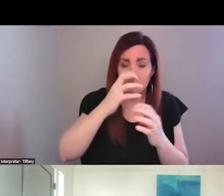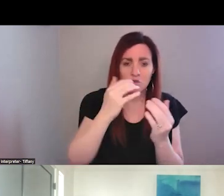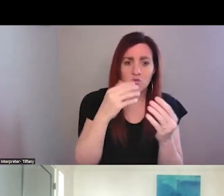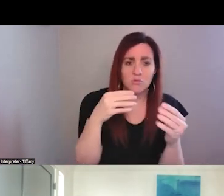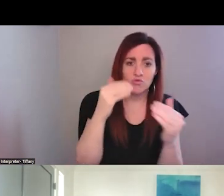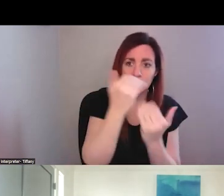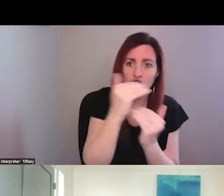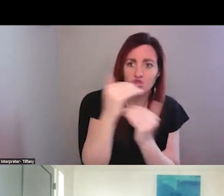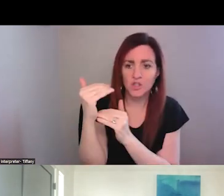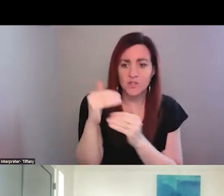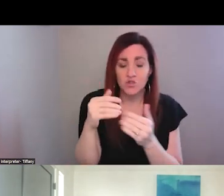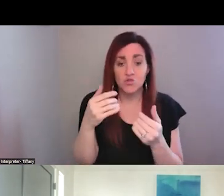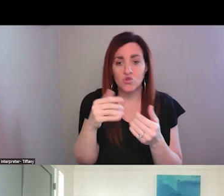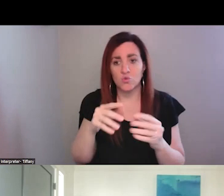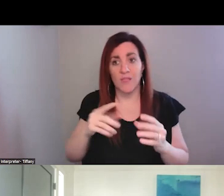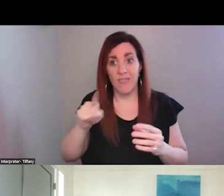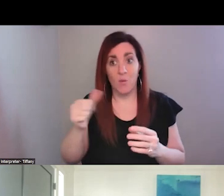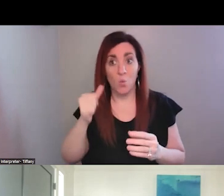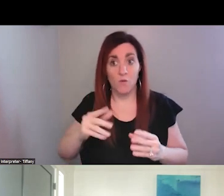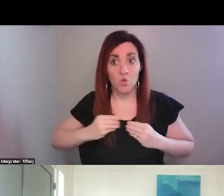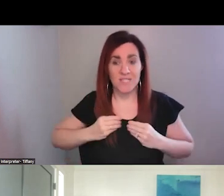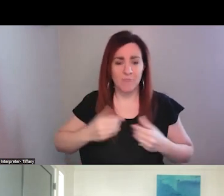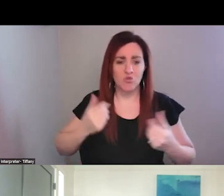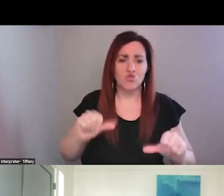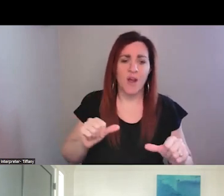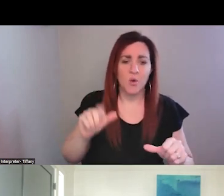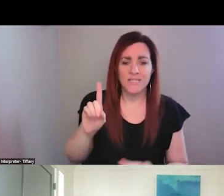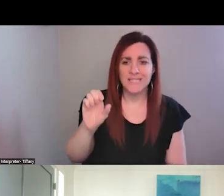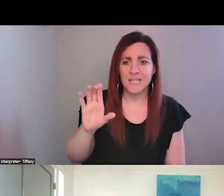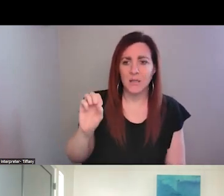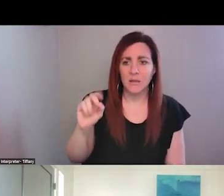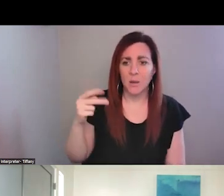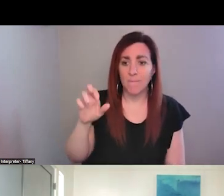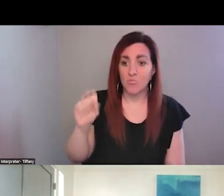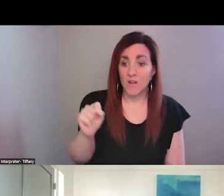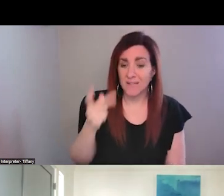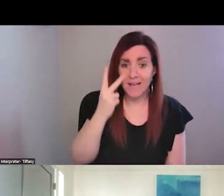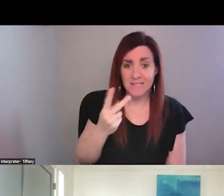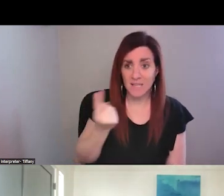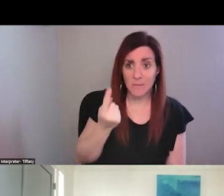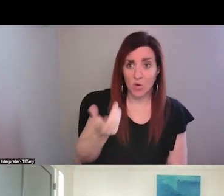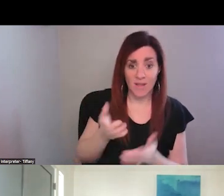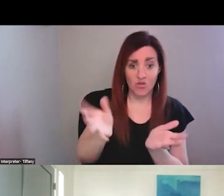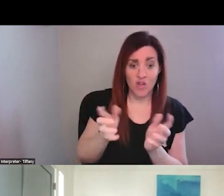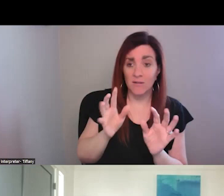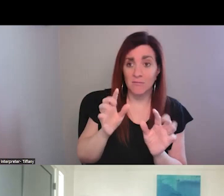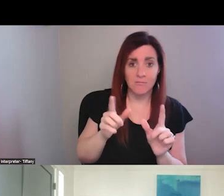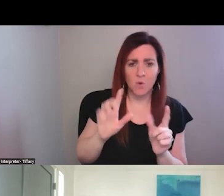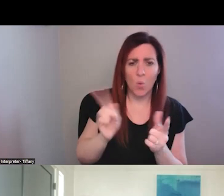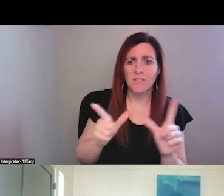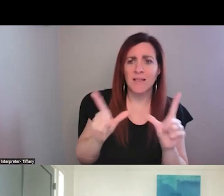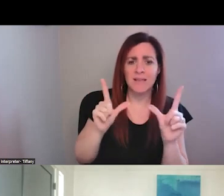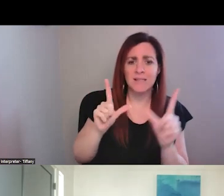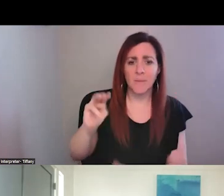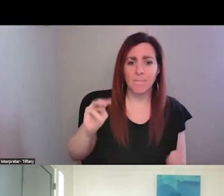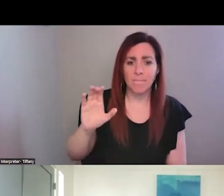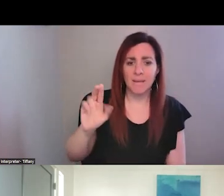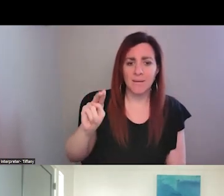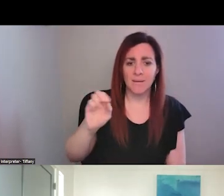CONTINUE TO DECOMPRESS. I SAW IN THE DHAT THAT IT IS CHANCED